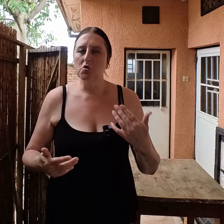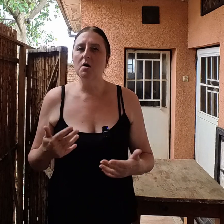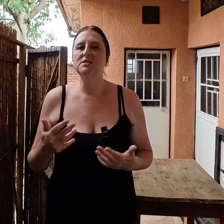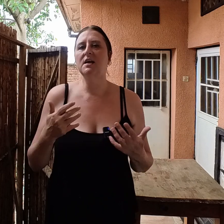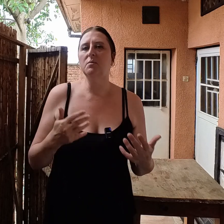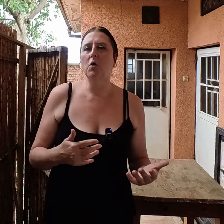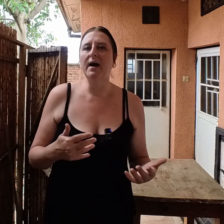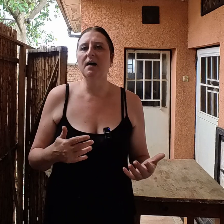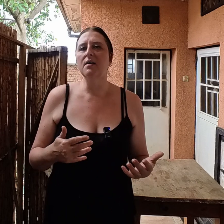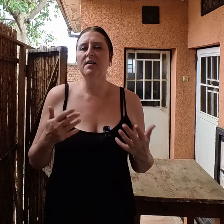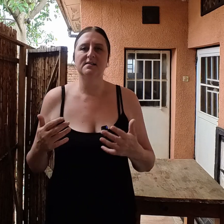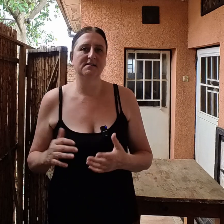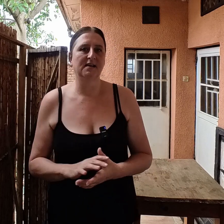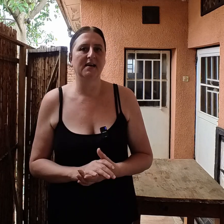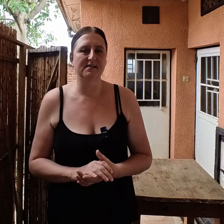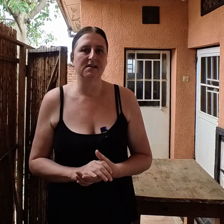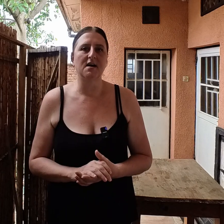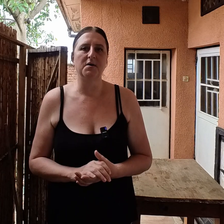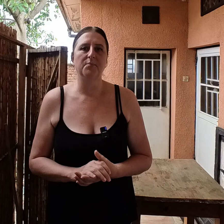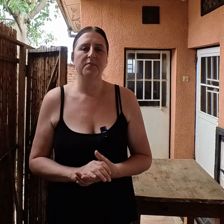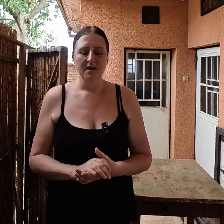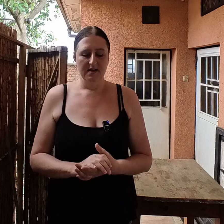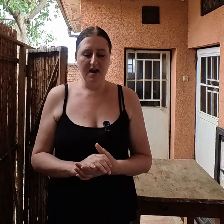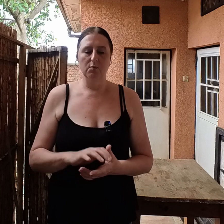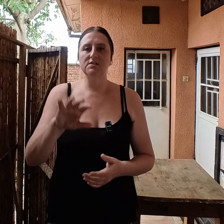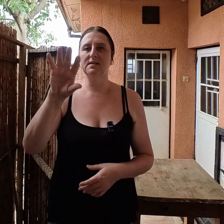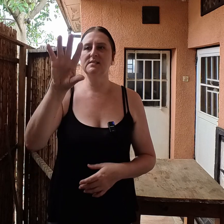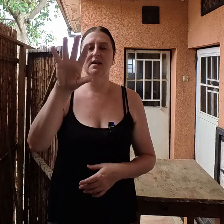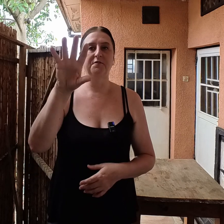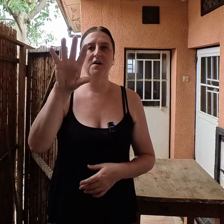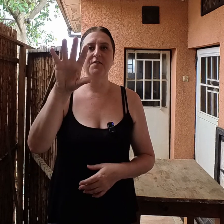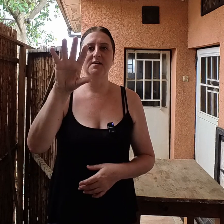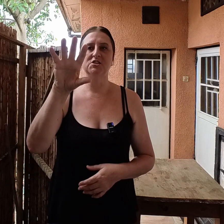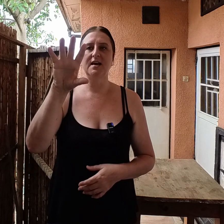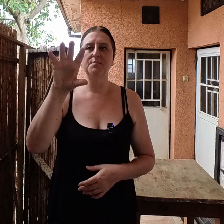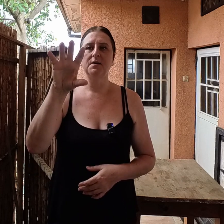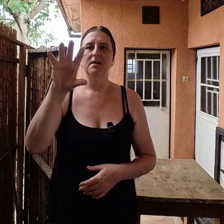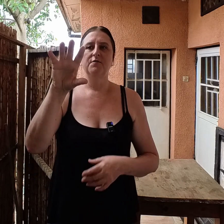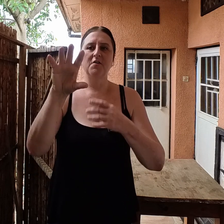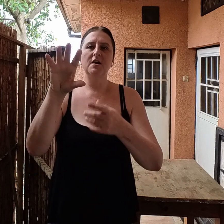more common to hear Muhanga than it is to hear Gitarama now. We're just going to take a five handshape,